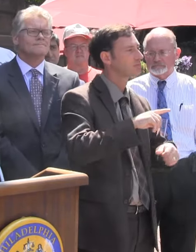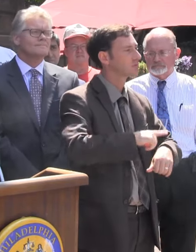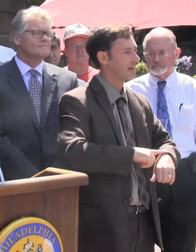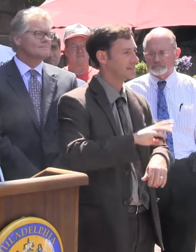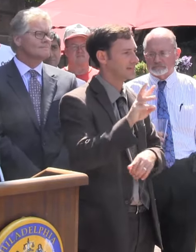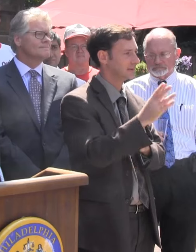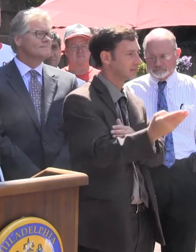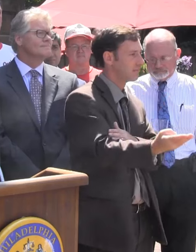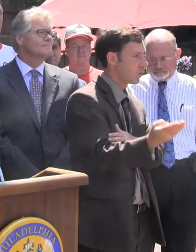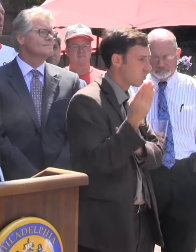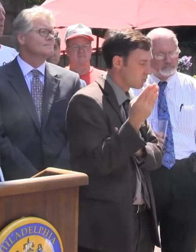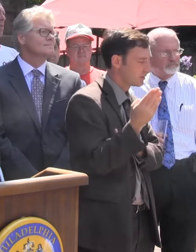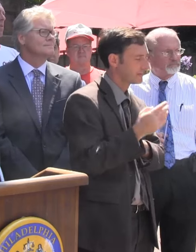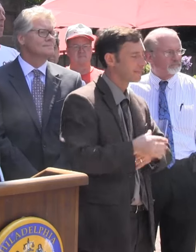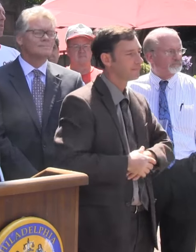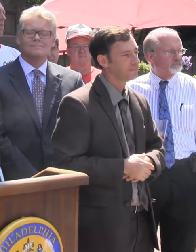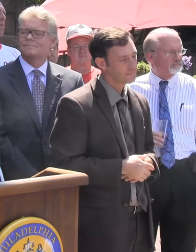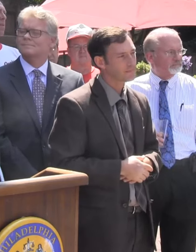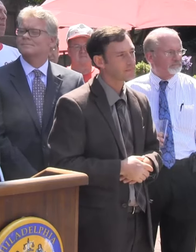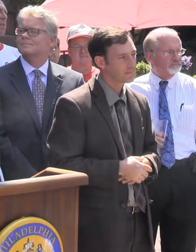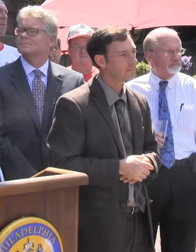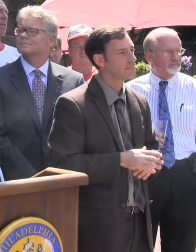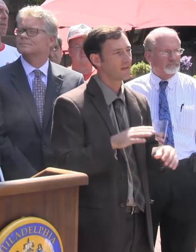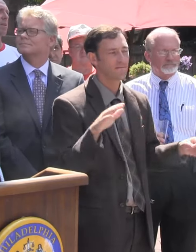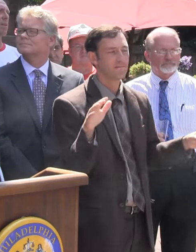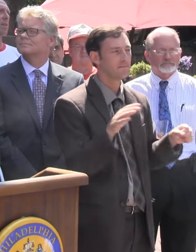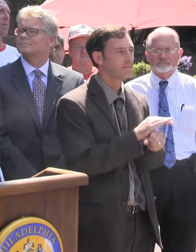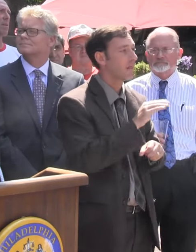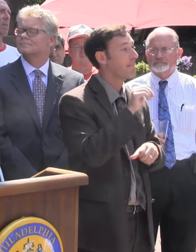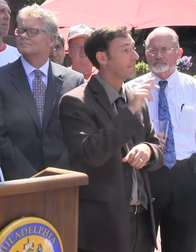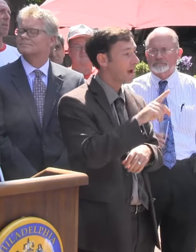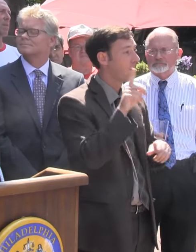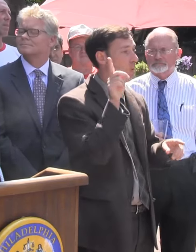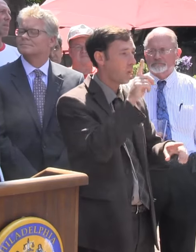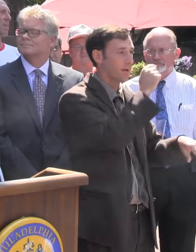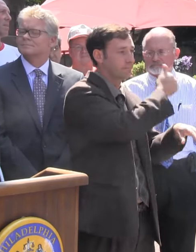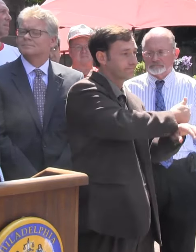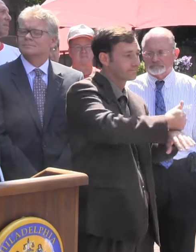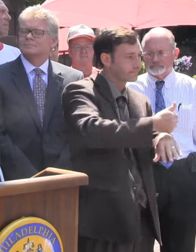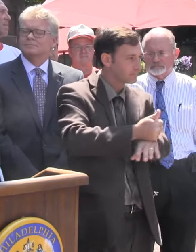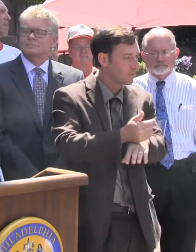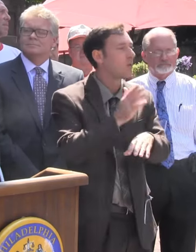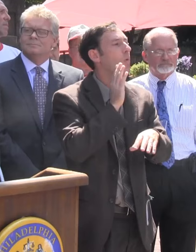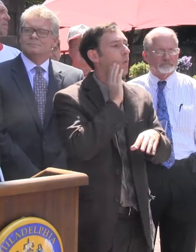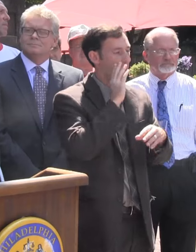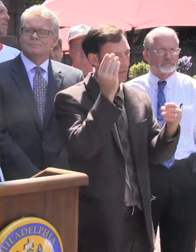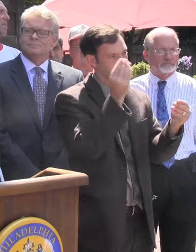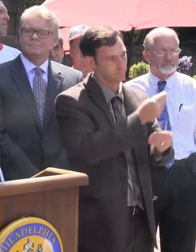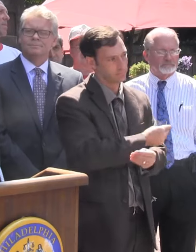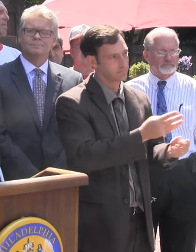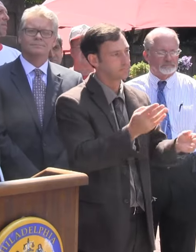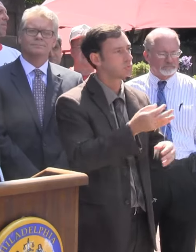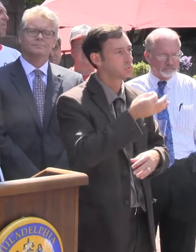A comprehensive map of the jumbotron positions will be coming very soon, but it's important